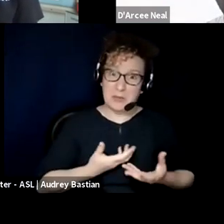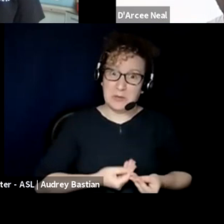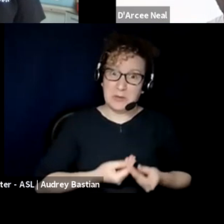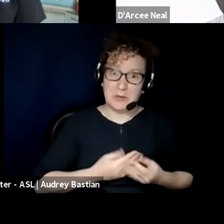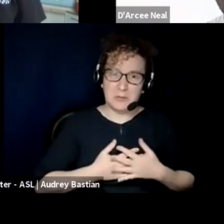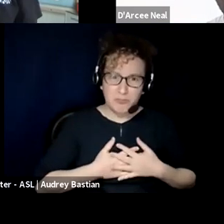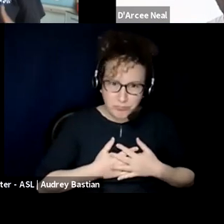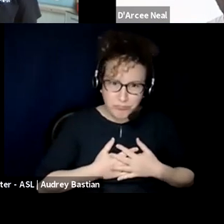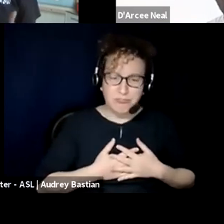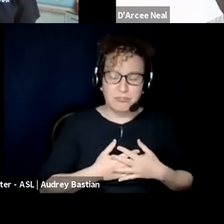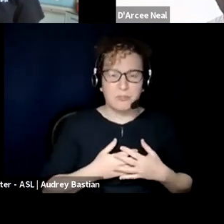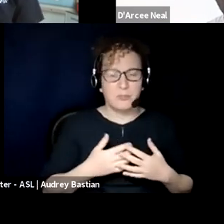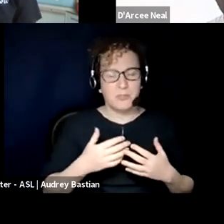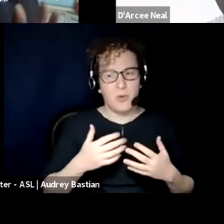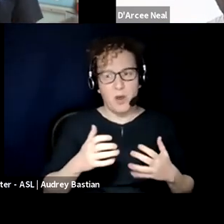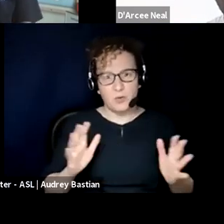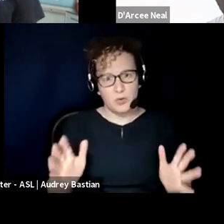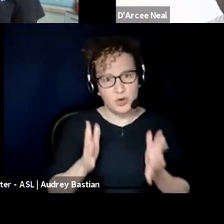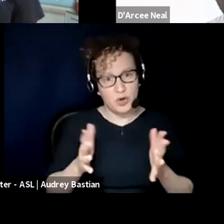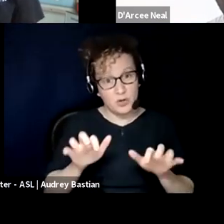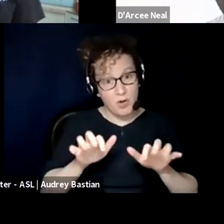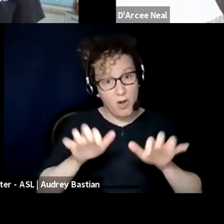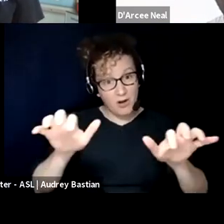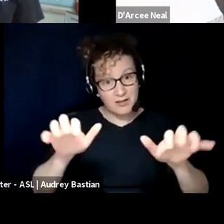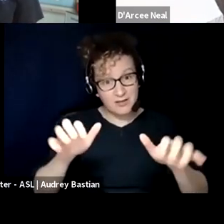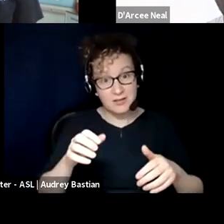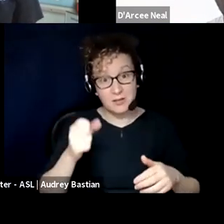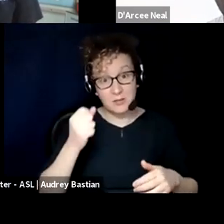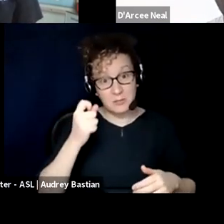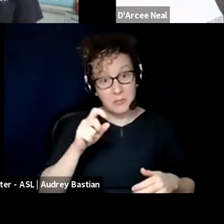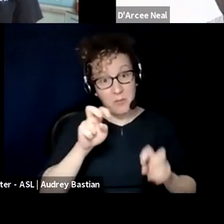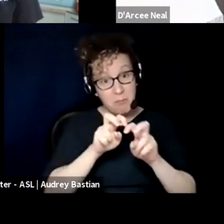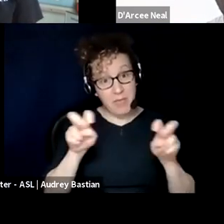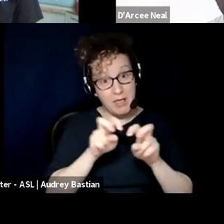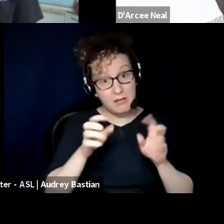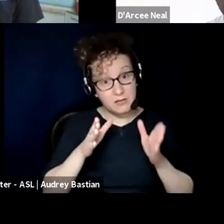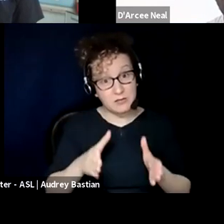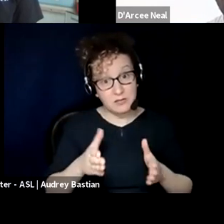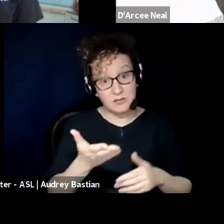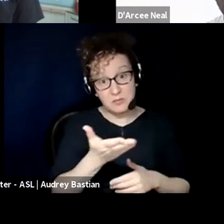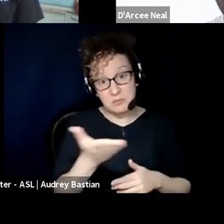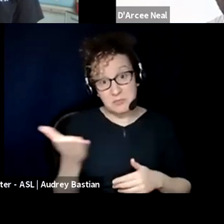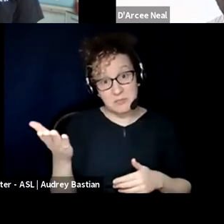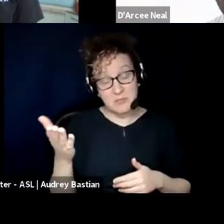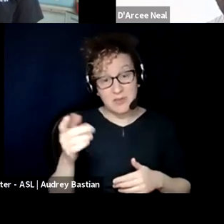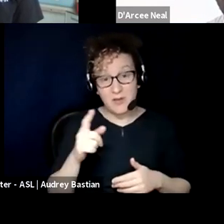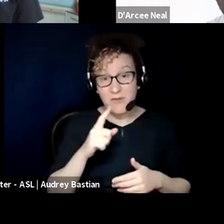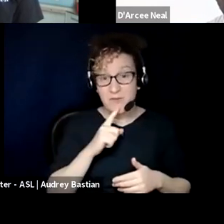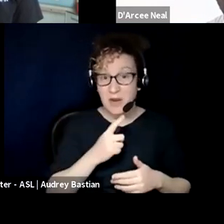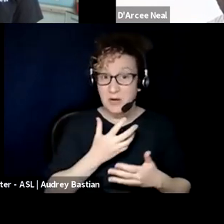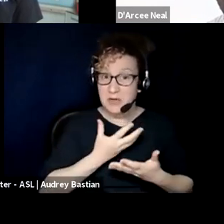be encouraged and be reminded of that. As panelist you are being generous by recalling